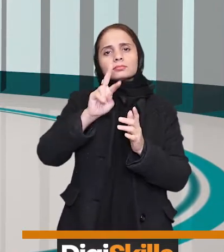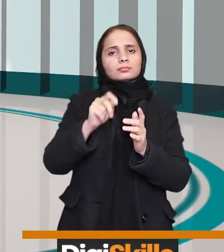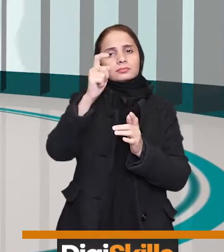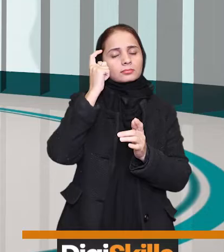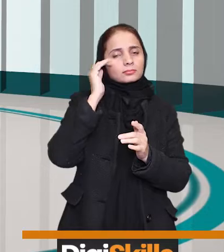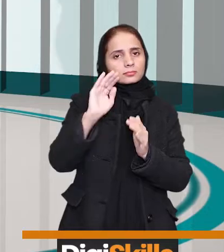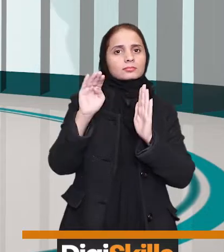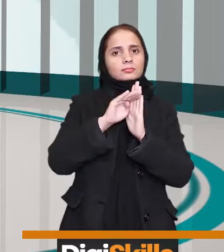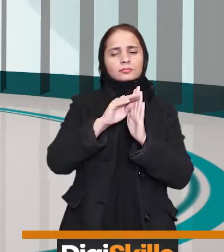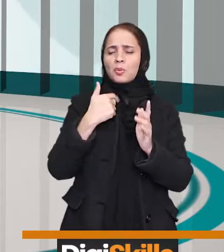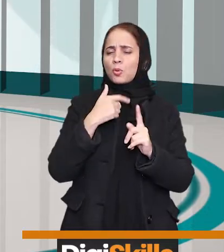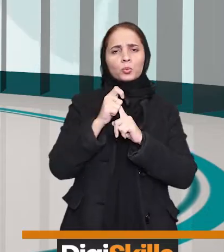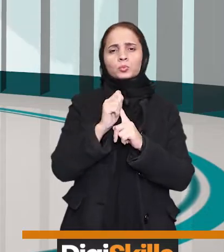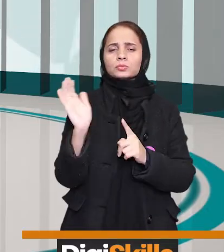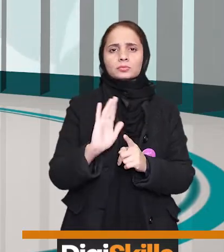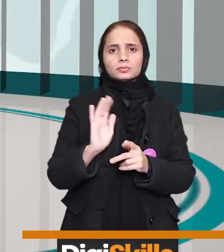By the way in underpricing, I don't believe at all.